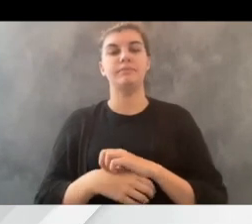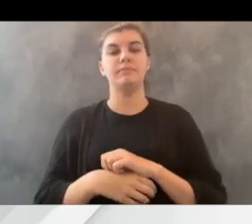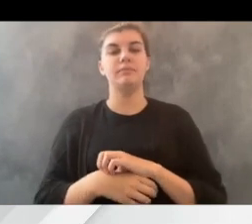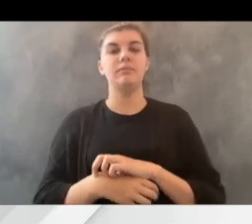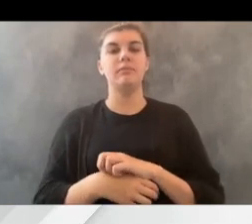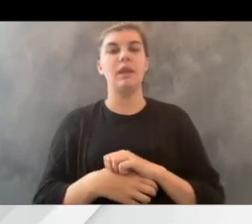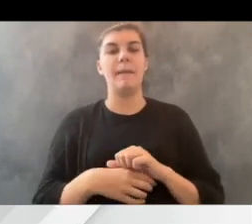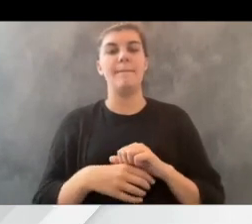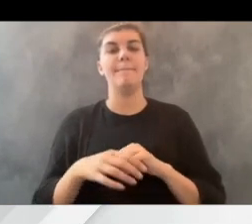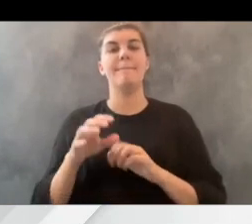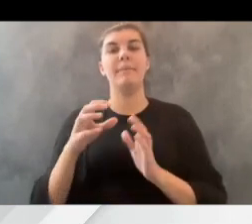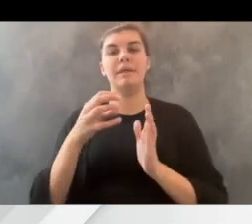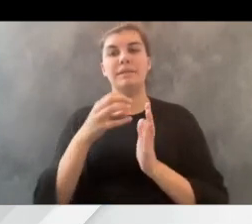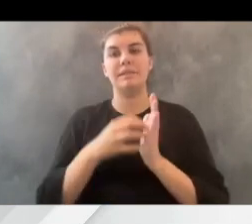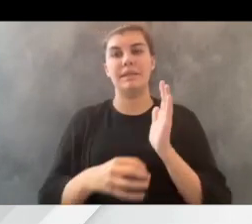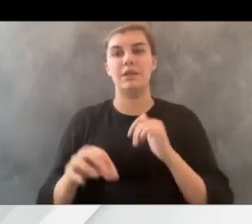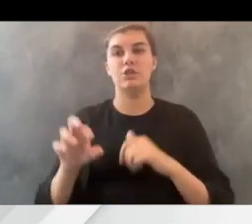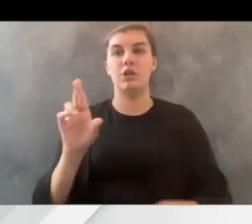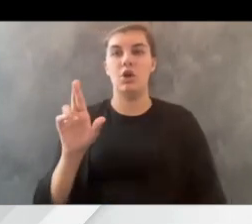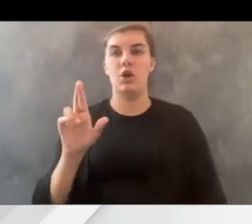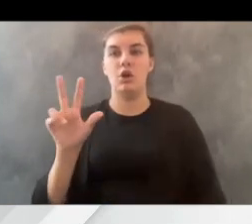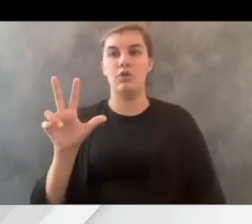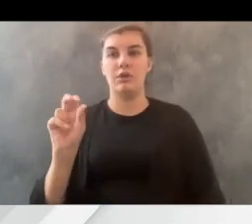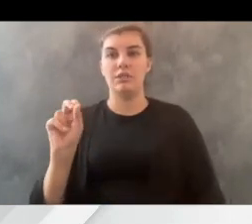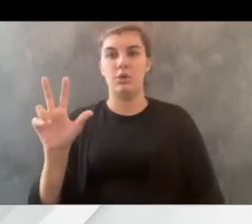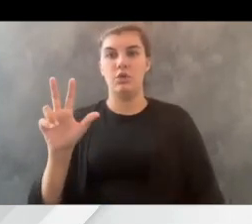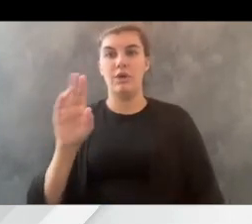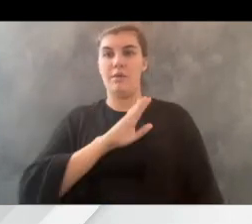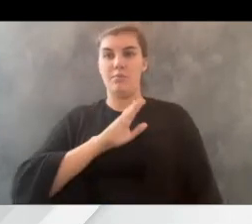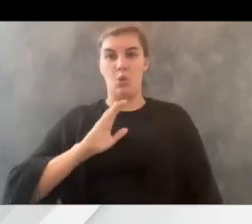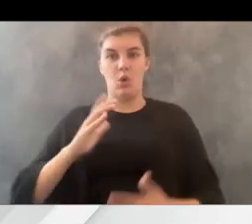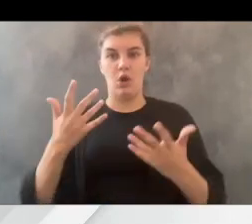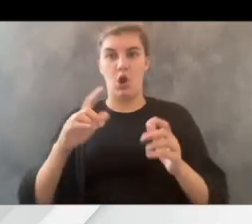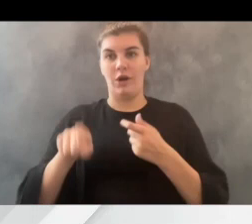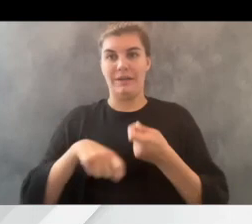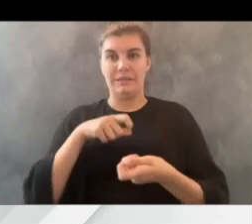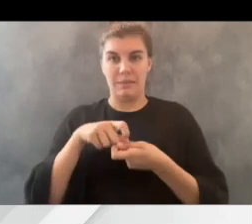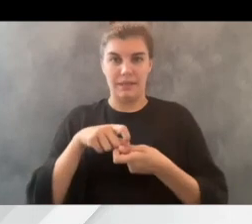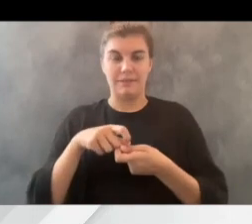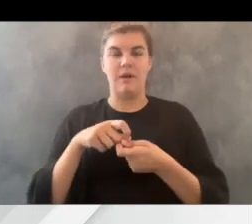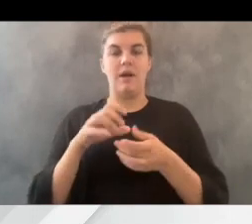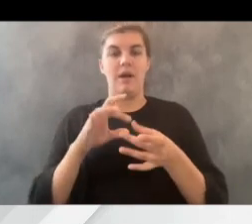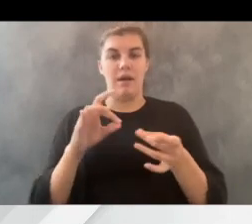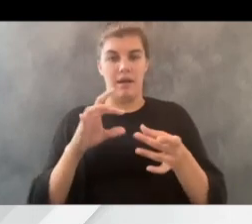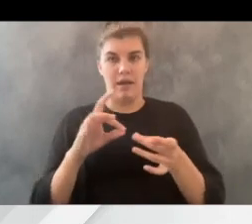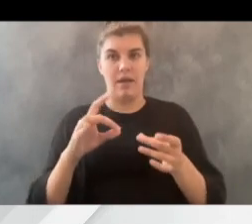In section R303, the Board has specified the required accessibility features of an